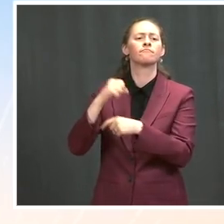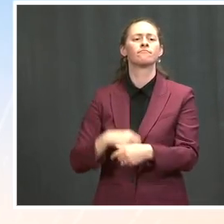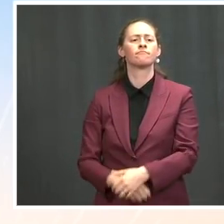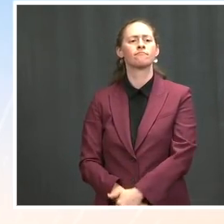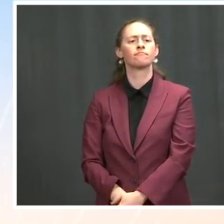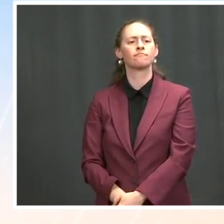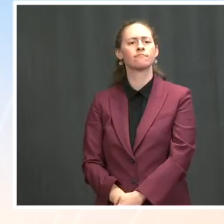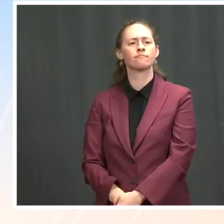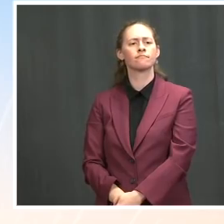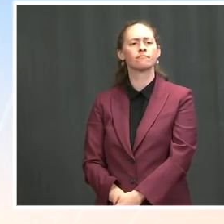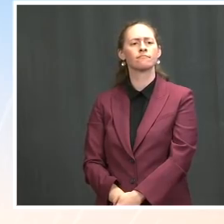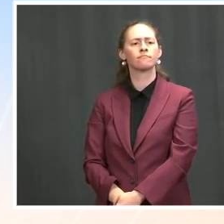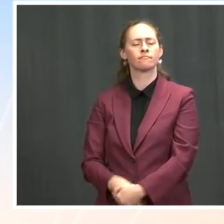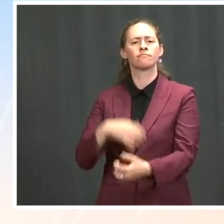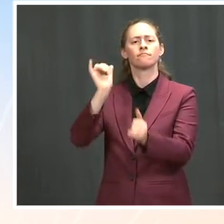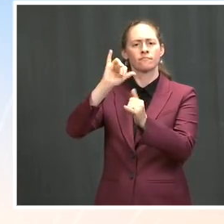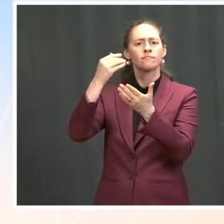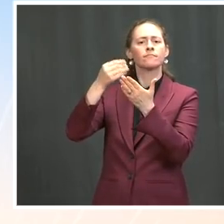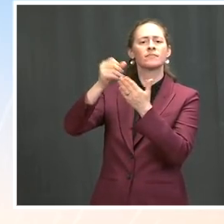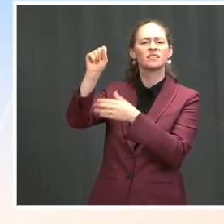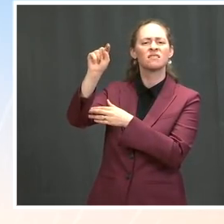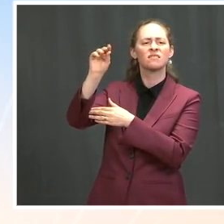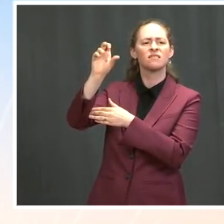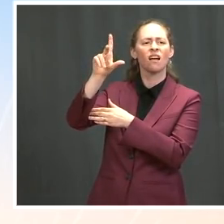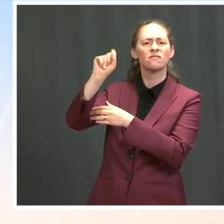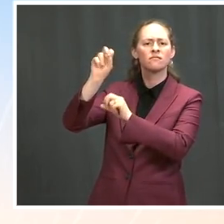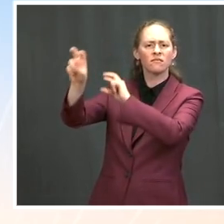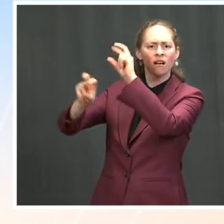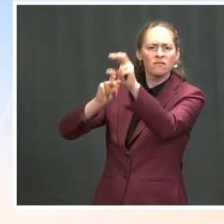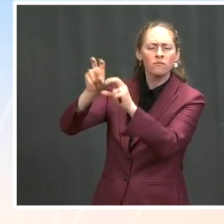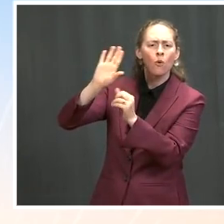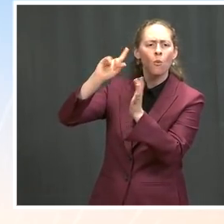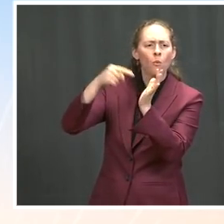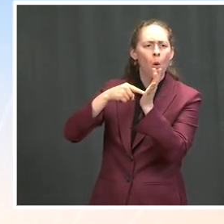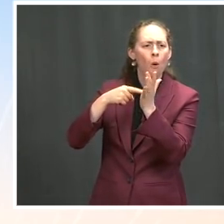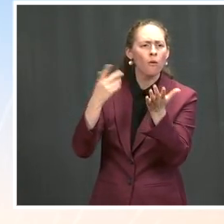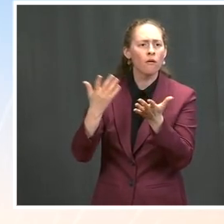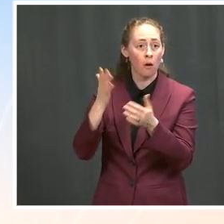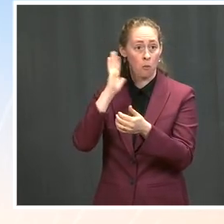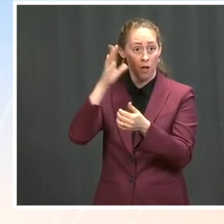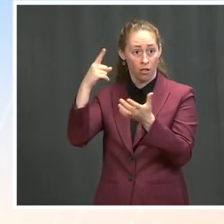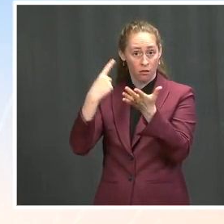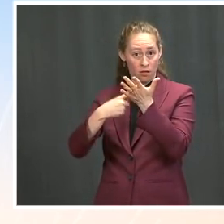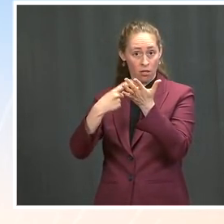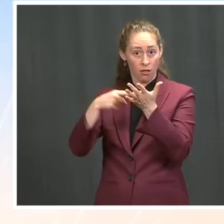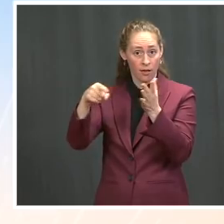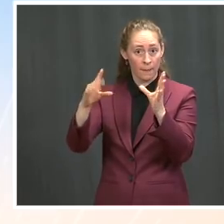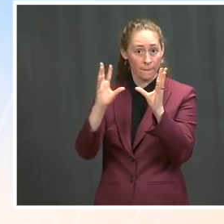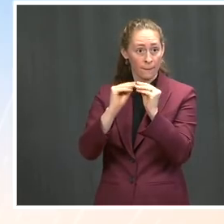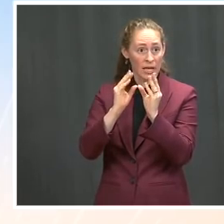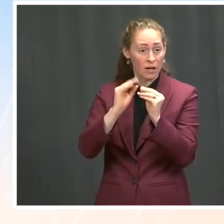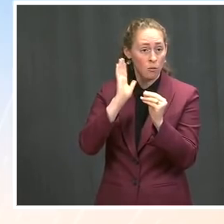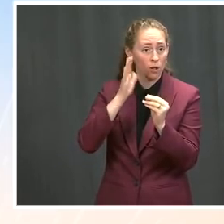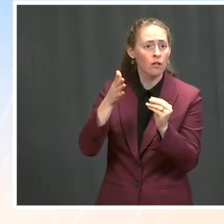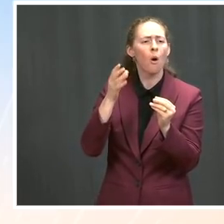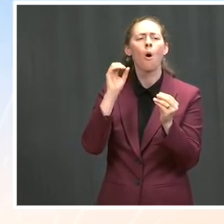Just anything -- I mean, are those -- are those issues going to be raised? And what more is going to be focused on at that? Ms. Psaki: Well, we'll provide a readout